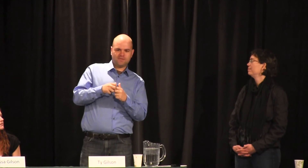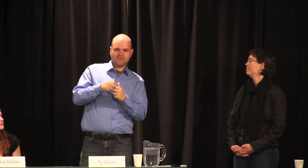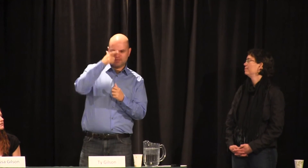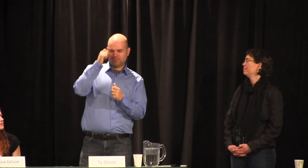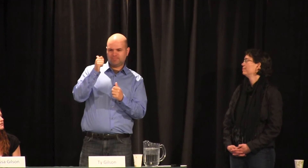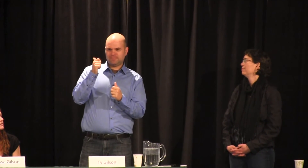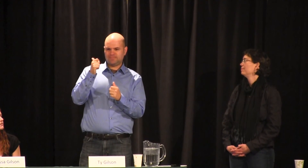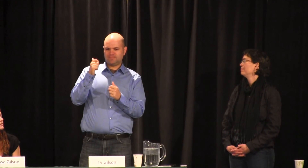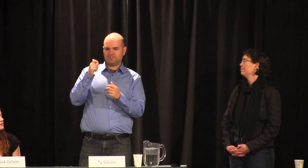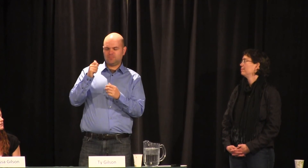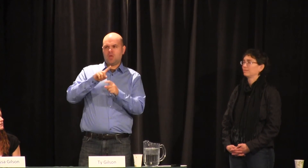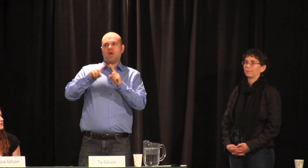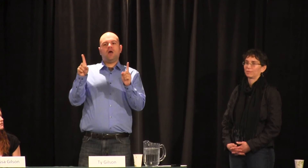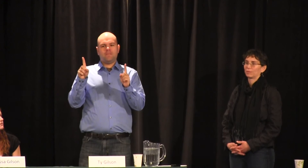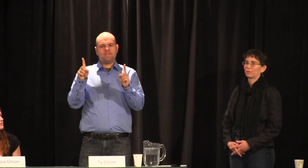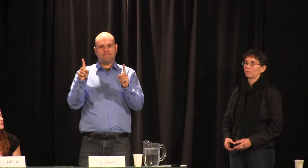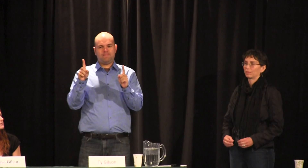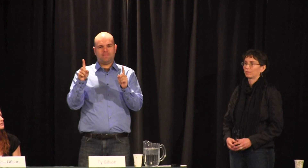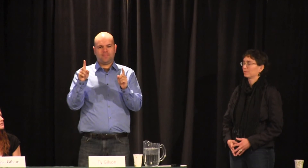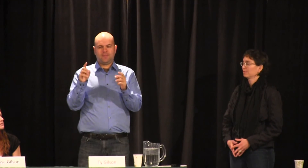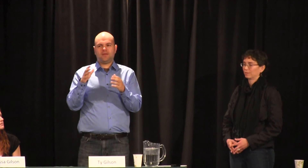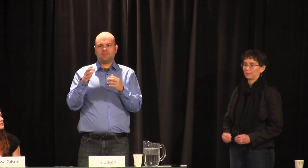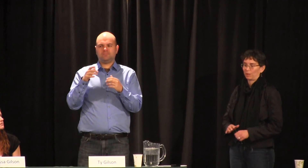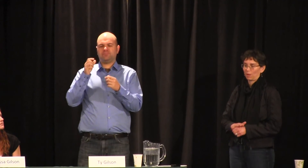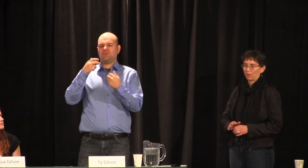we don't have enough local folks, so that's hard.